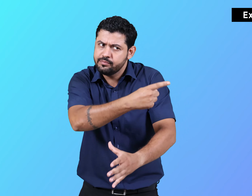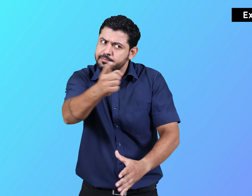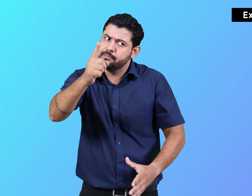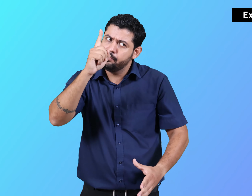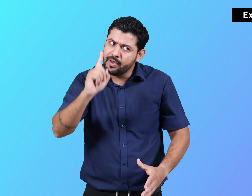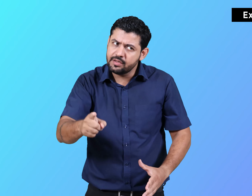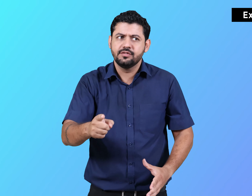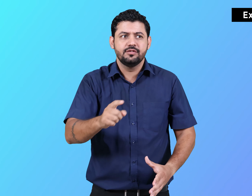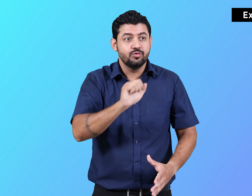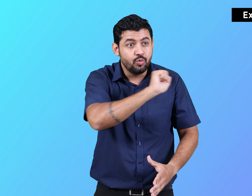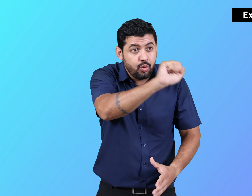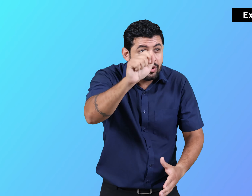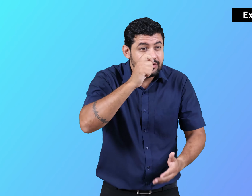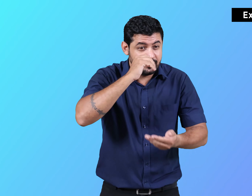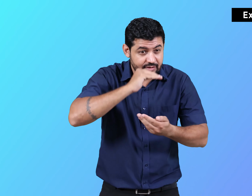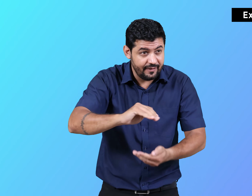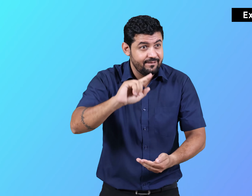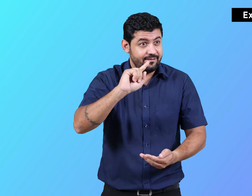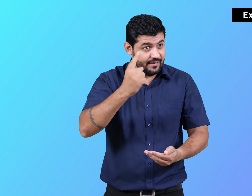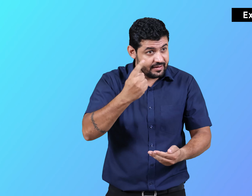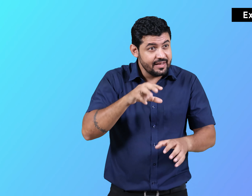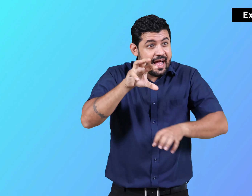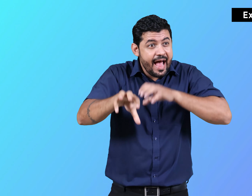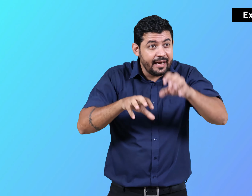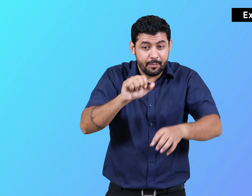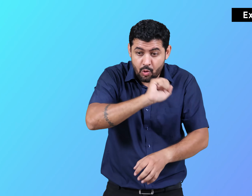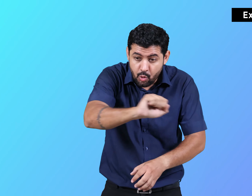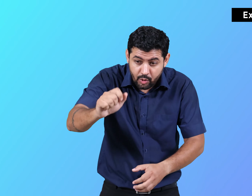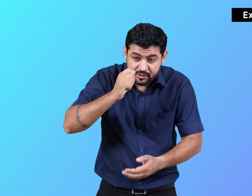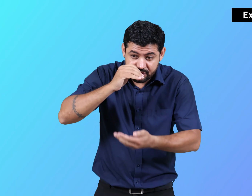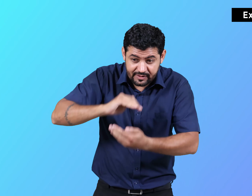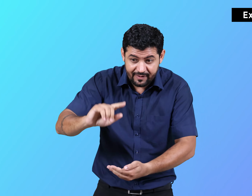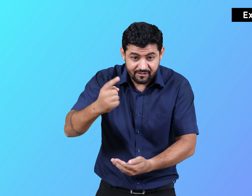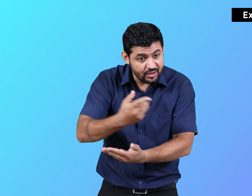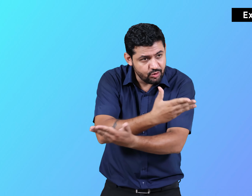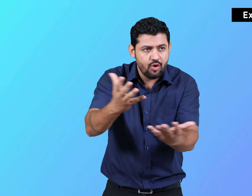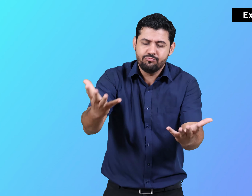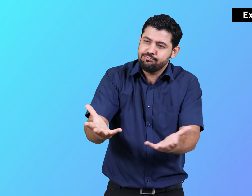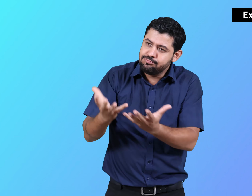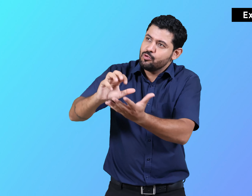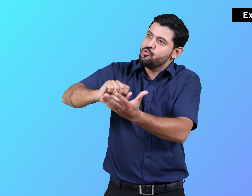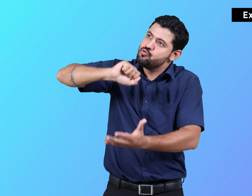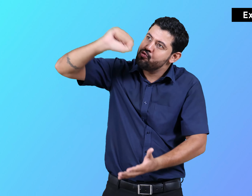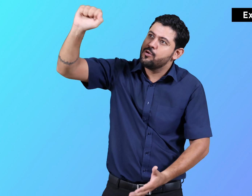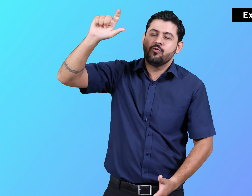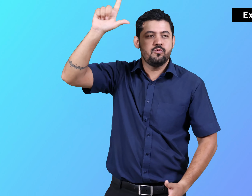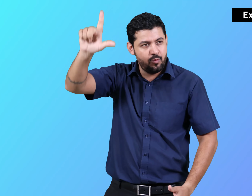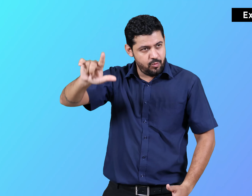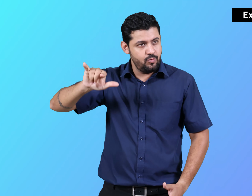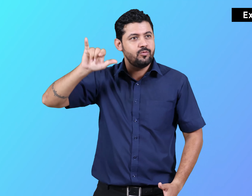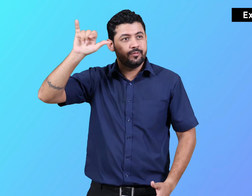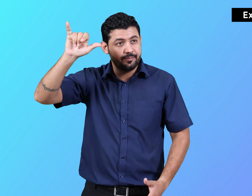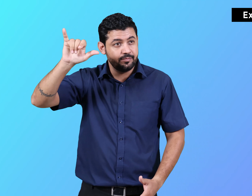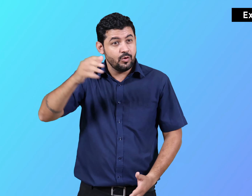you must give to the LORD every firstborn son. And every firstborn male animal belongs to the LORD.